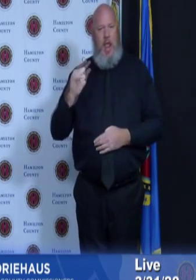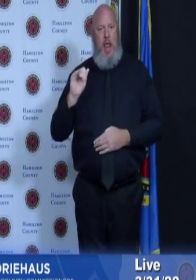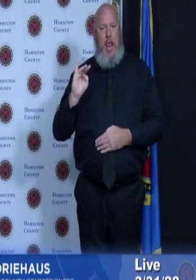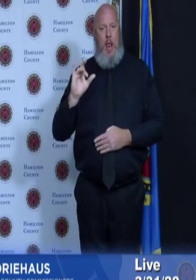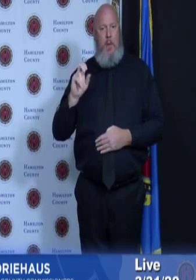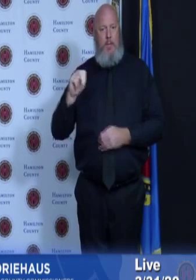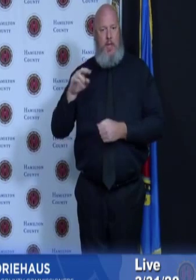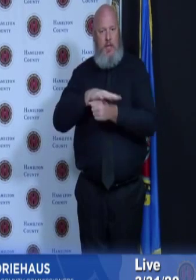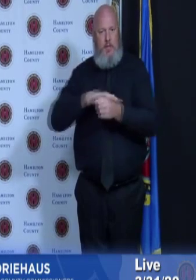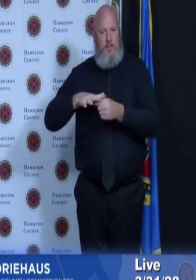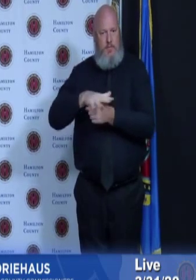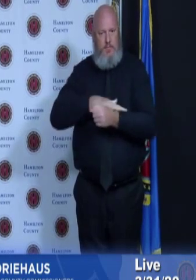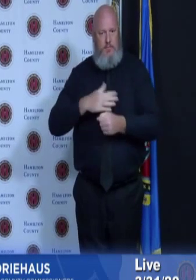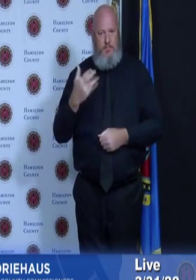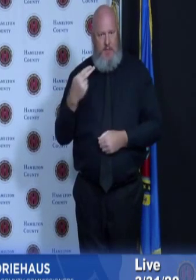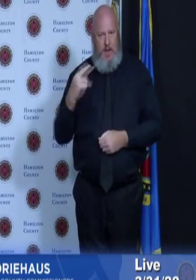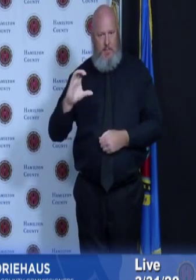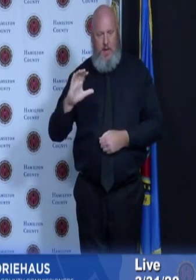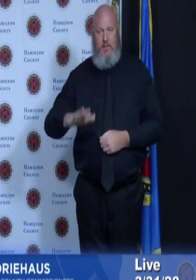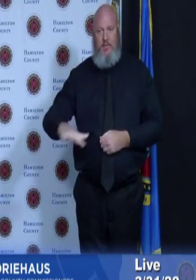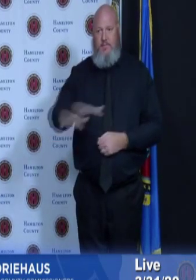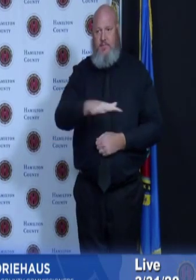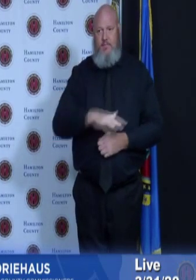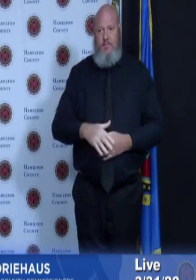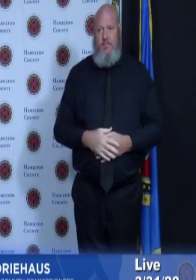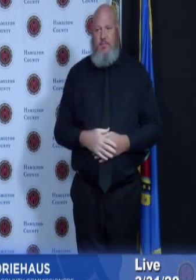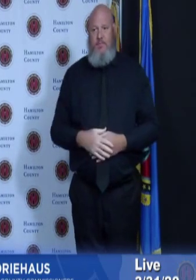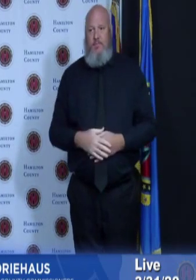County who will be giving an update on the spread and what the health